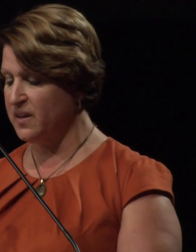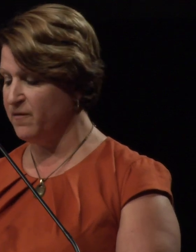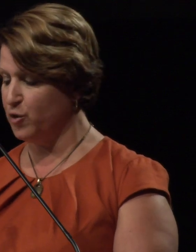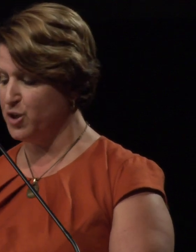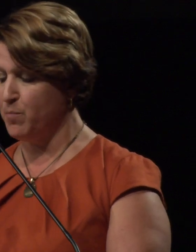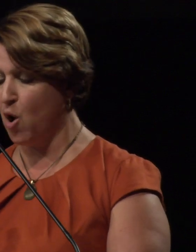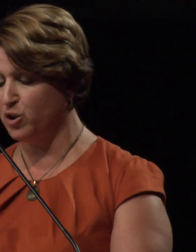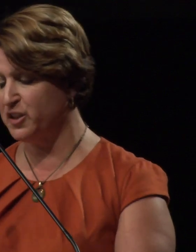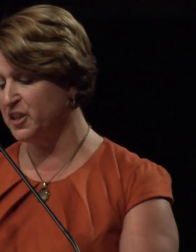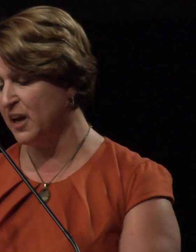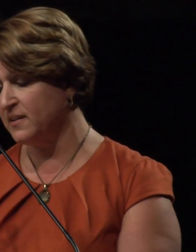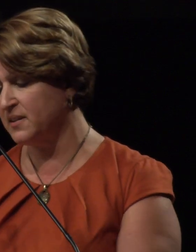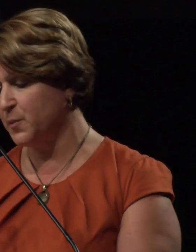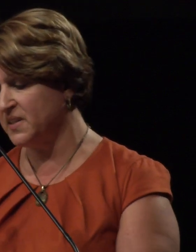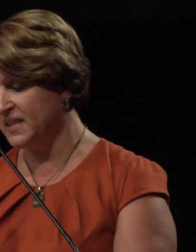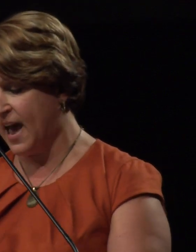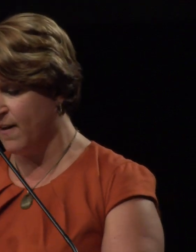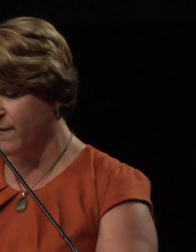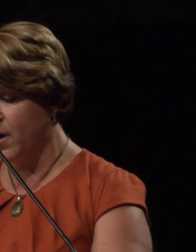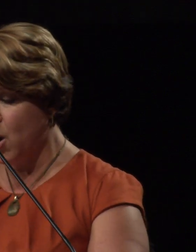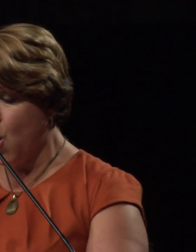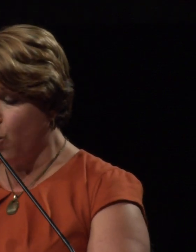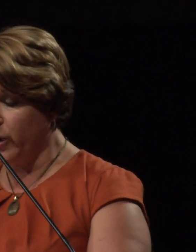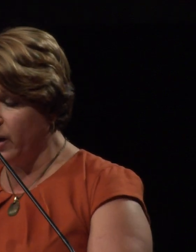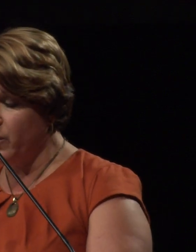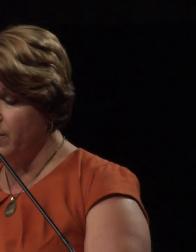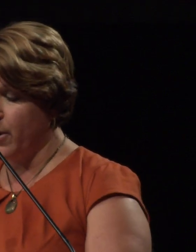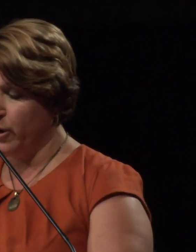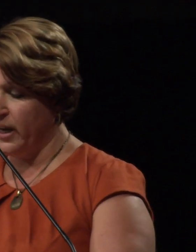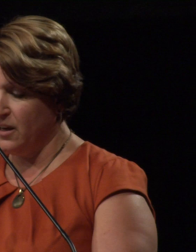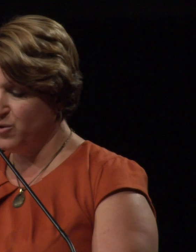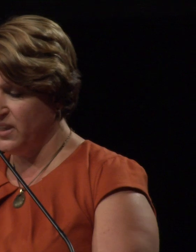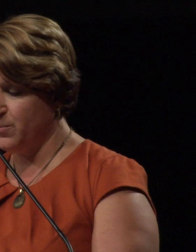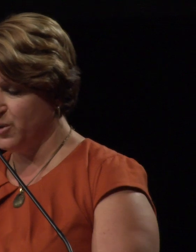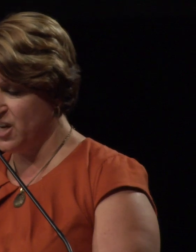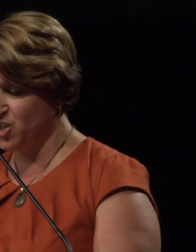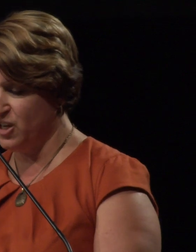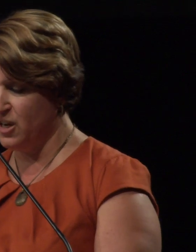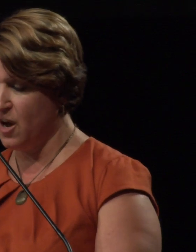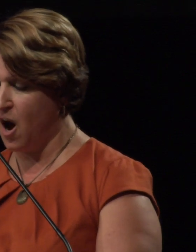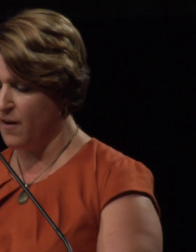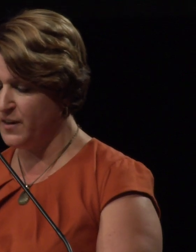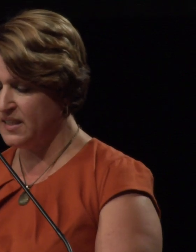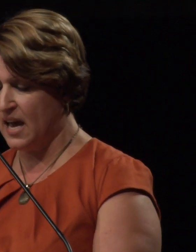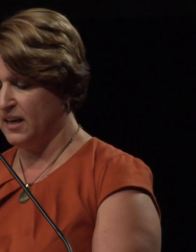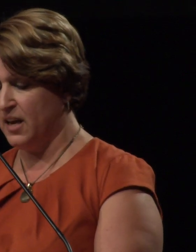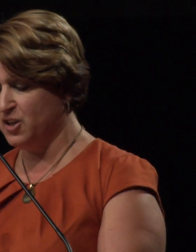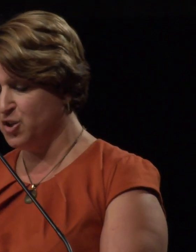POST-CONVERSION PULSE CHECKS WITH STAFF; WORKING WITH THE PARKING AND TRANSPORTATION OFFICE ON